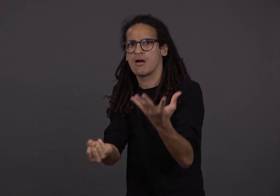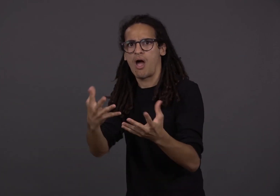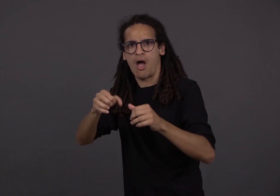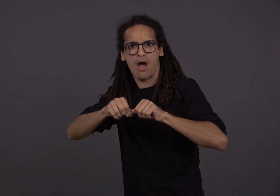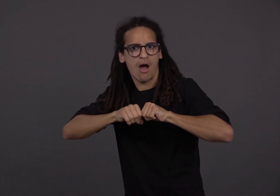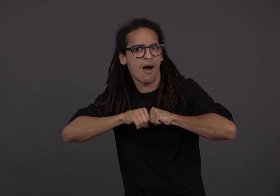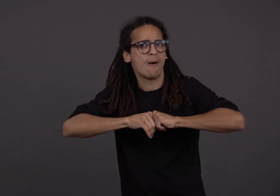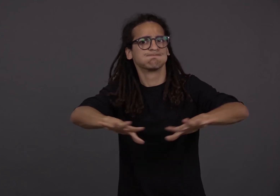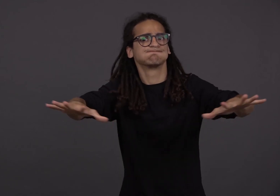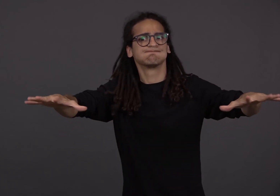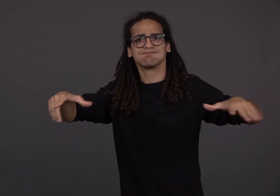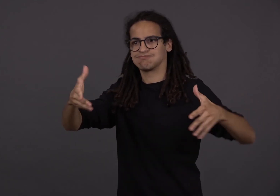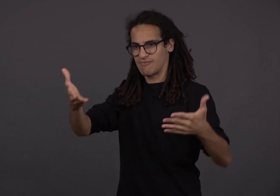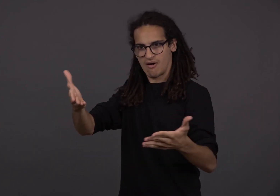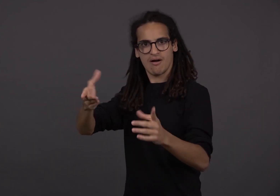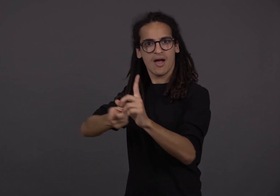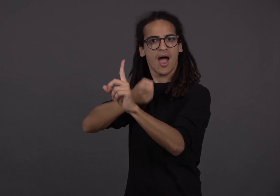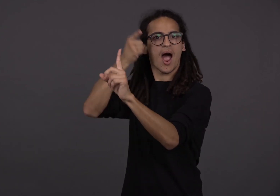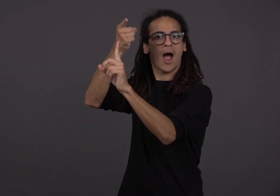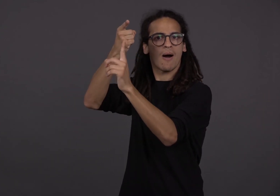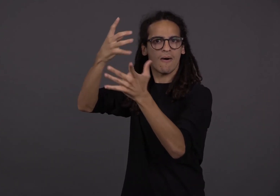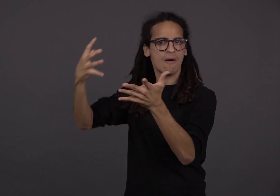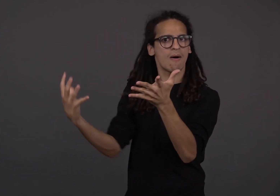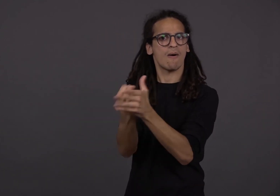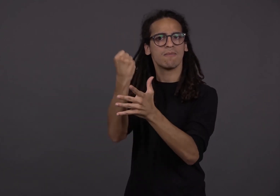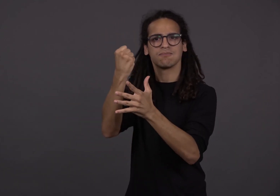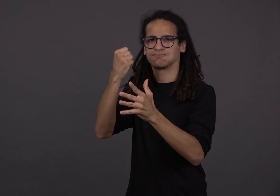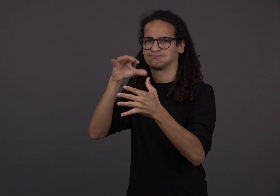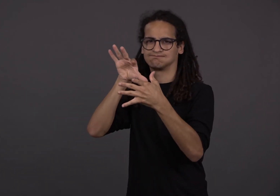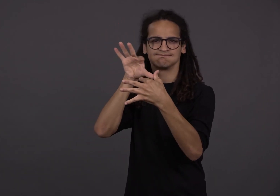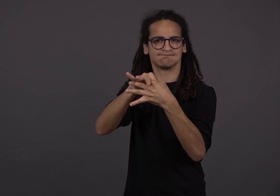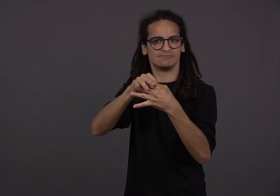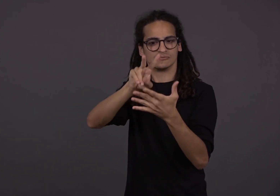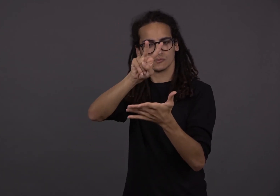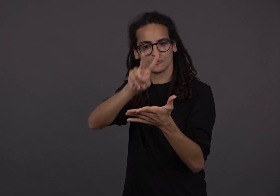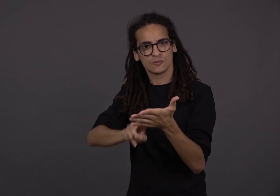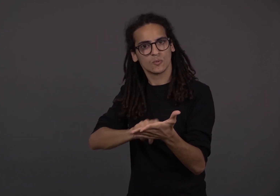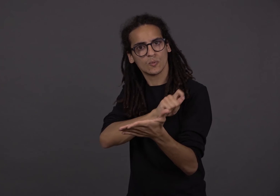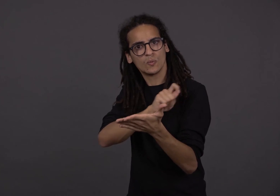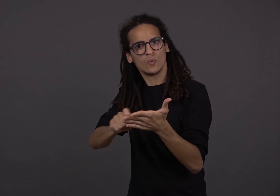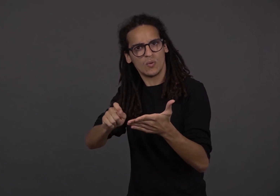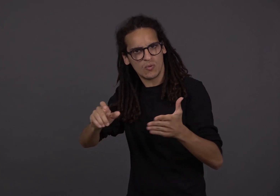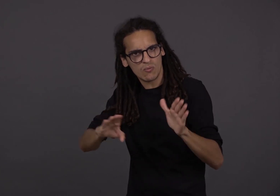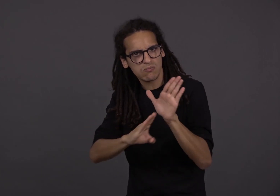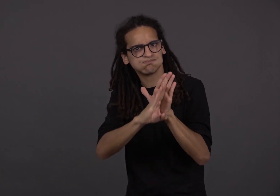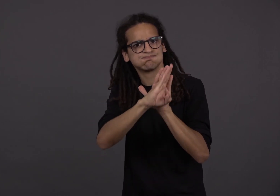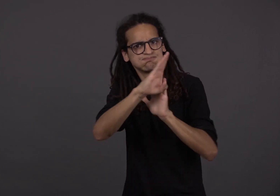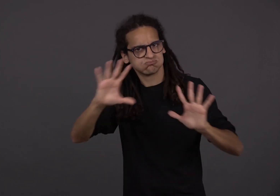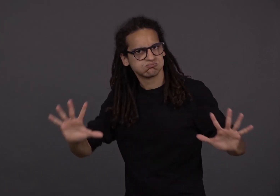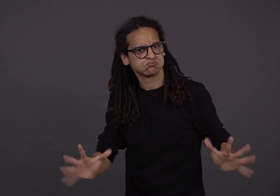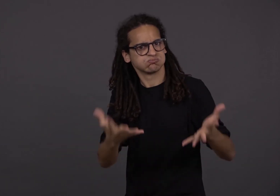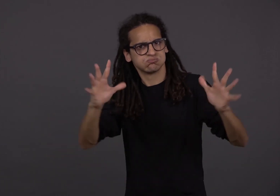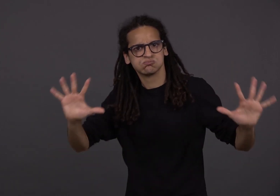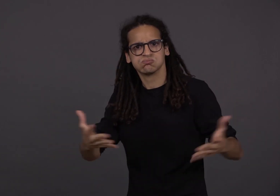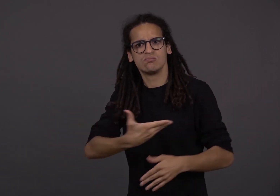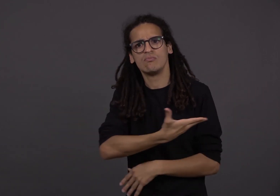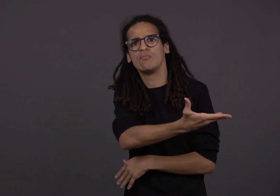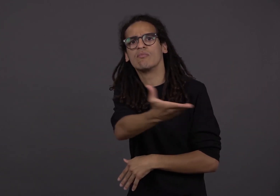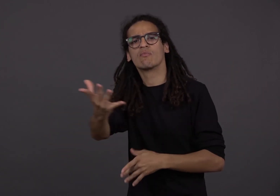test and disseminate scalable solutions to improve literacy skills